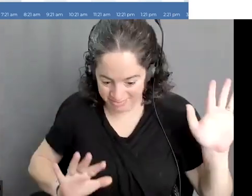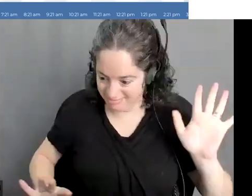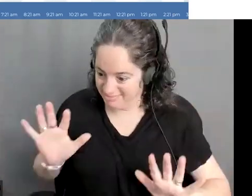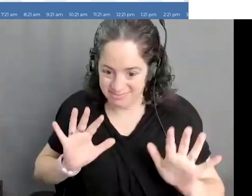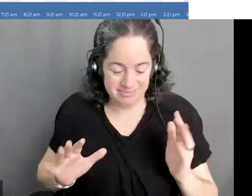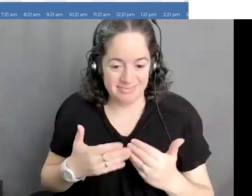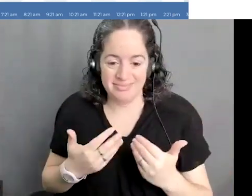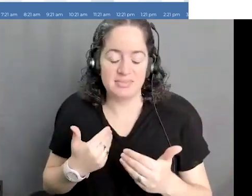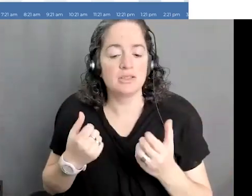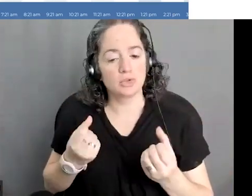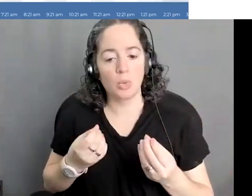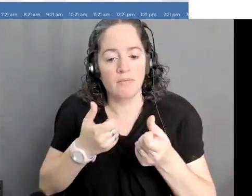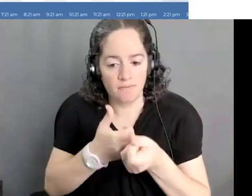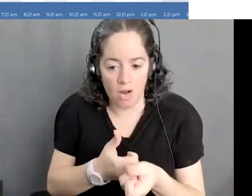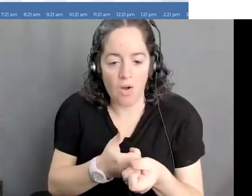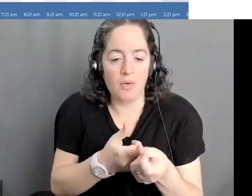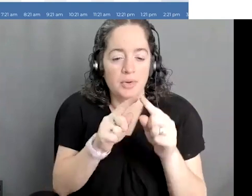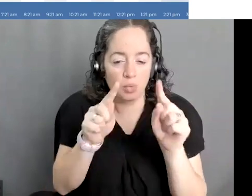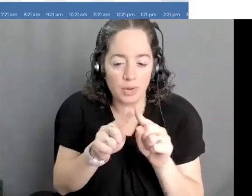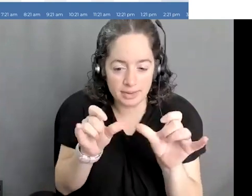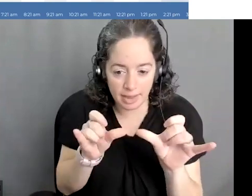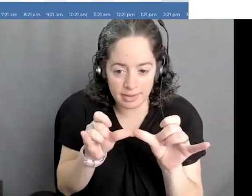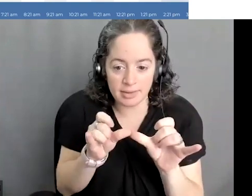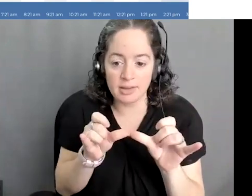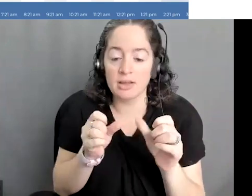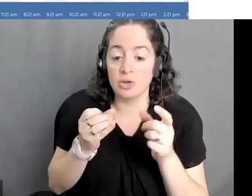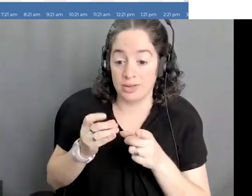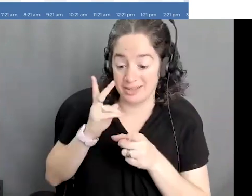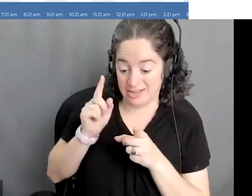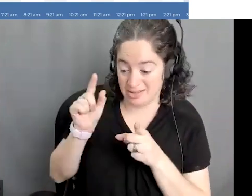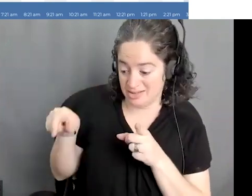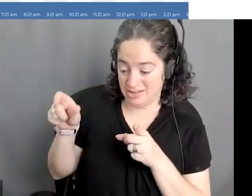where we are in the table right now, we've got 2:16 PM over here on the right.